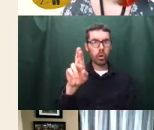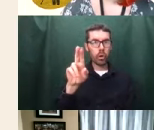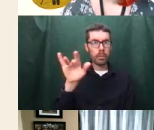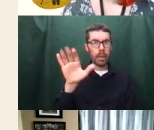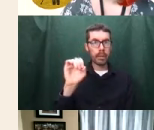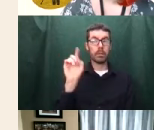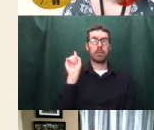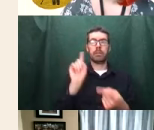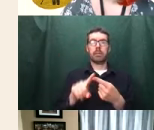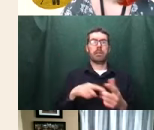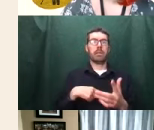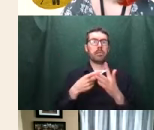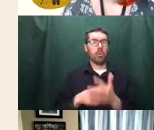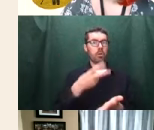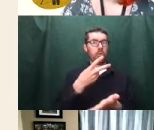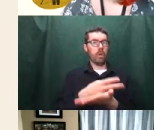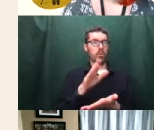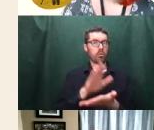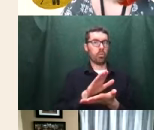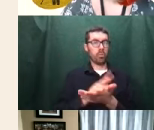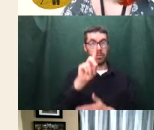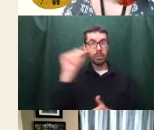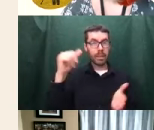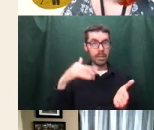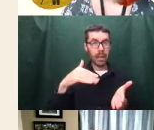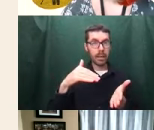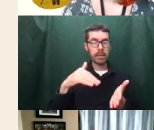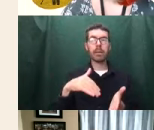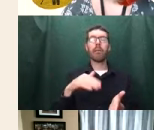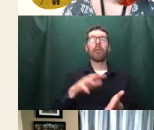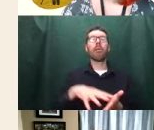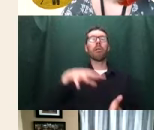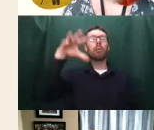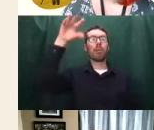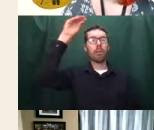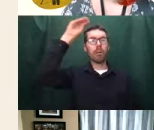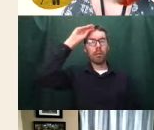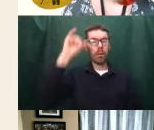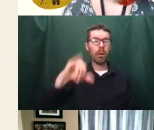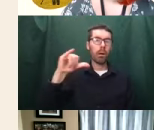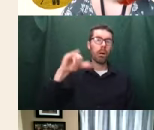for disability studies and, uh, really learned the beauty and the interconnectiveness of